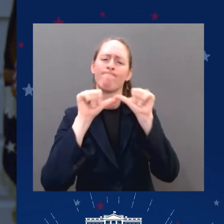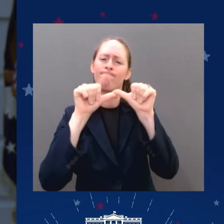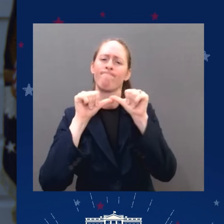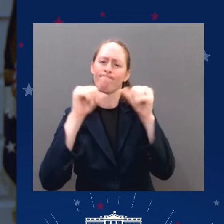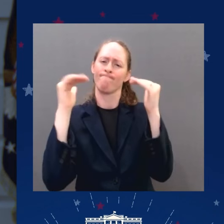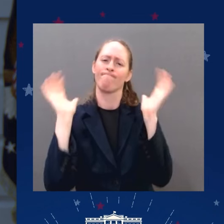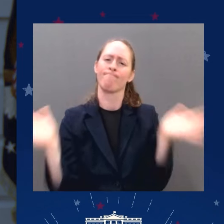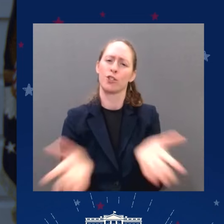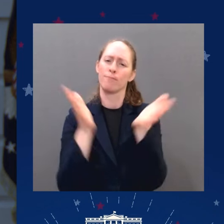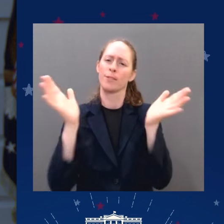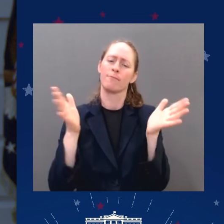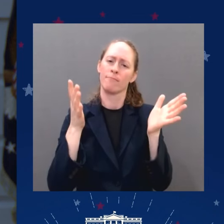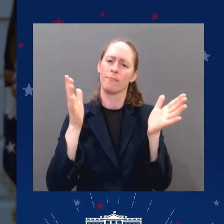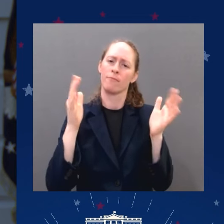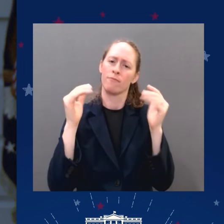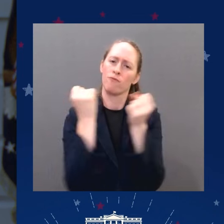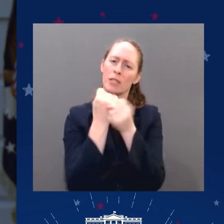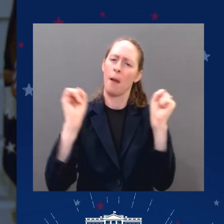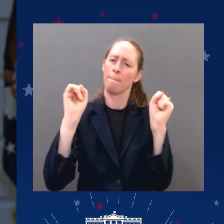the first real gun safety law in 30 years.